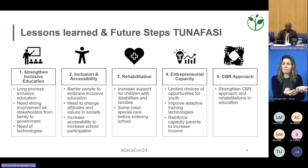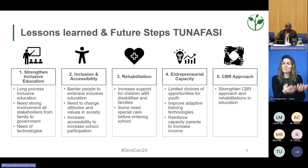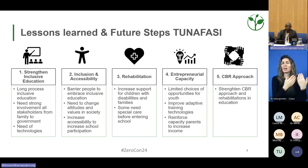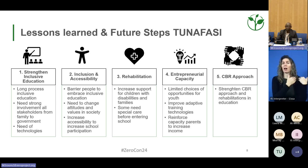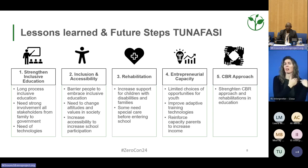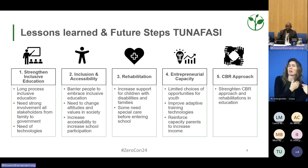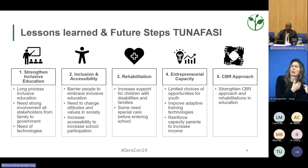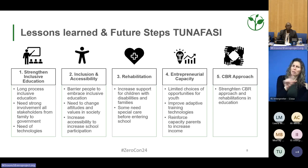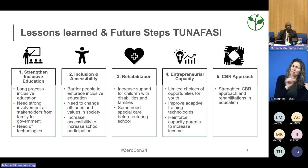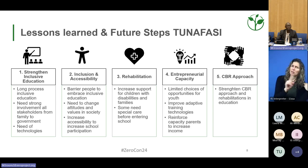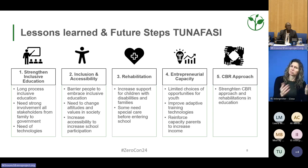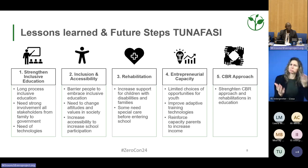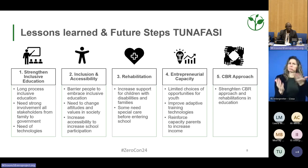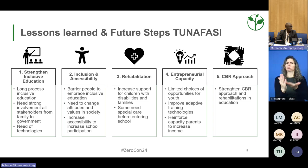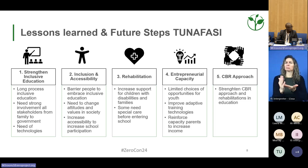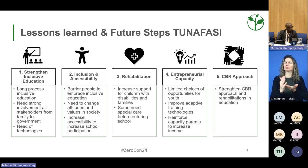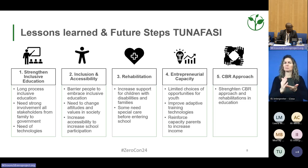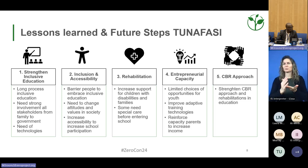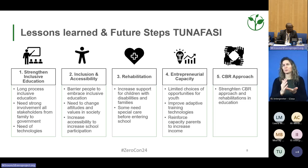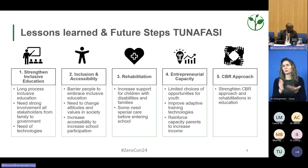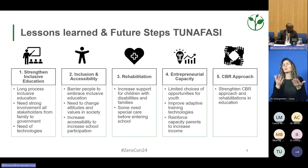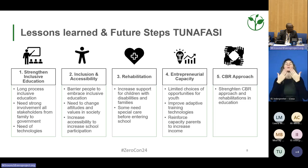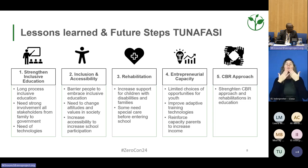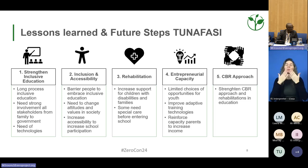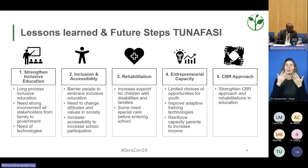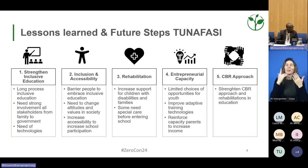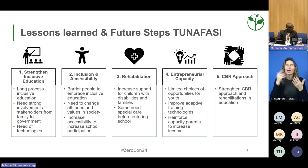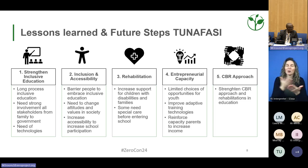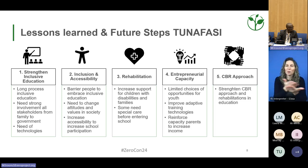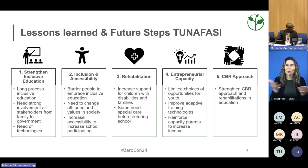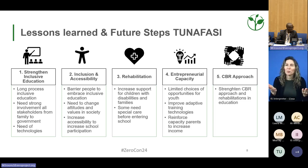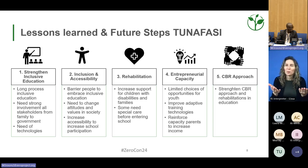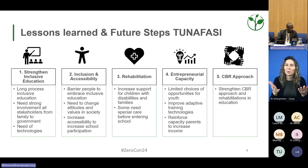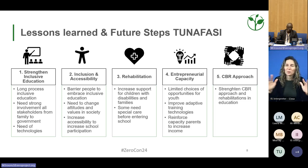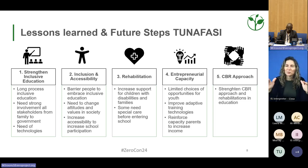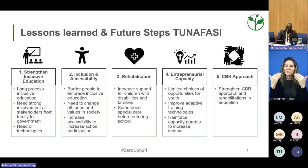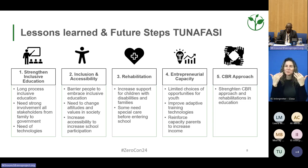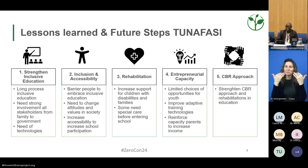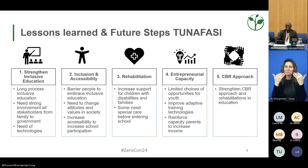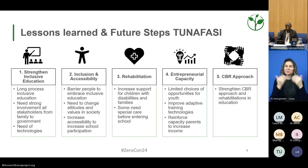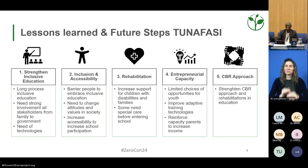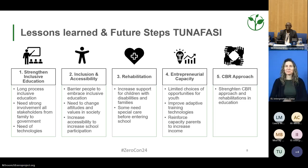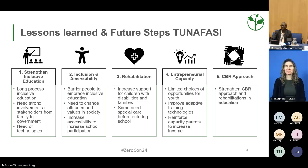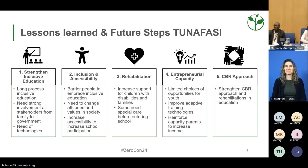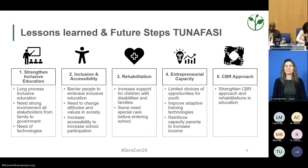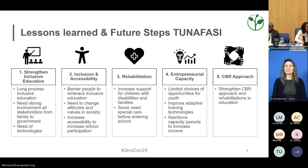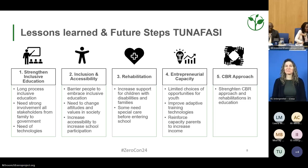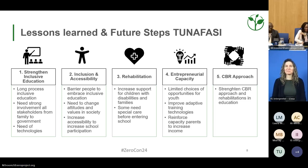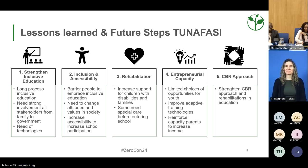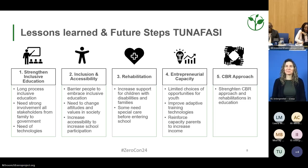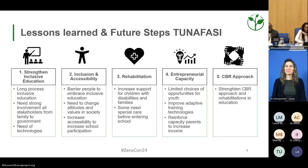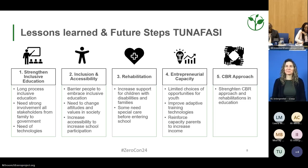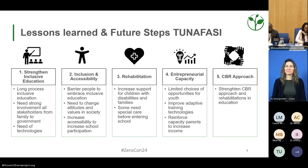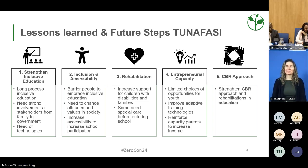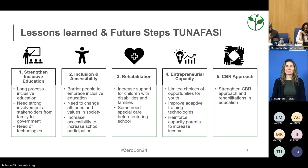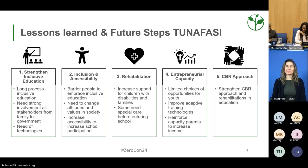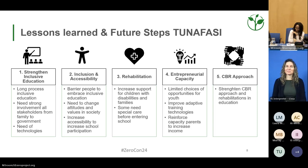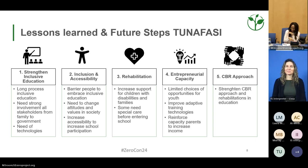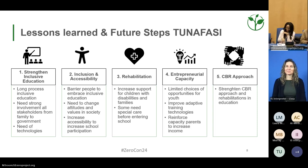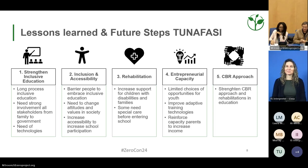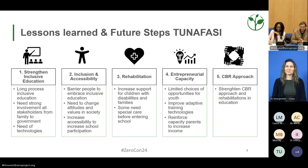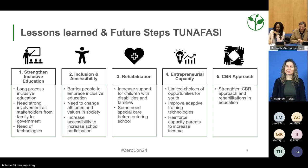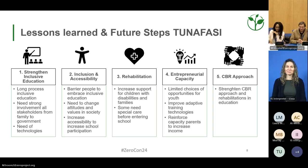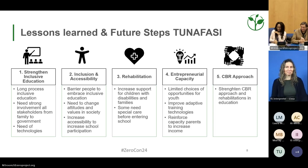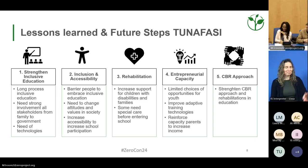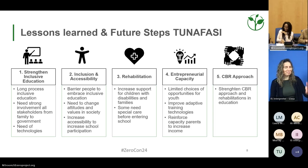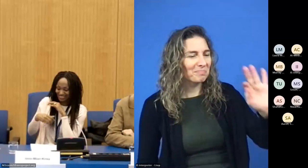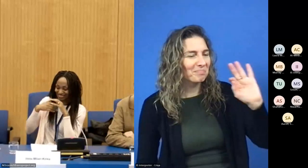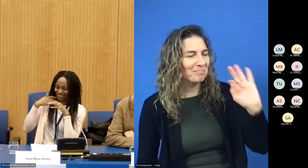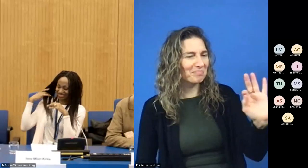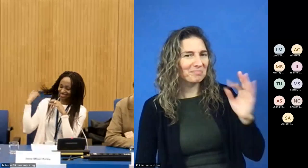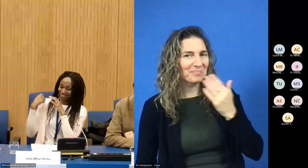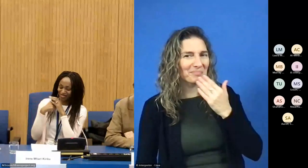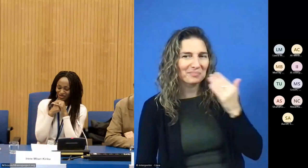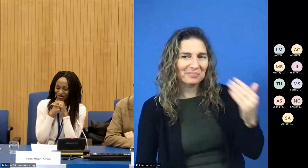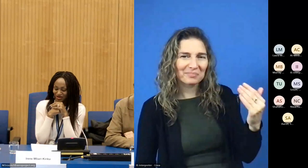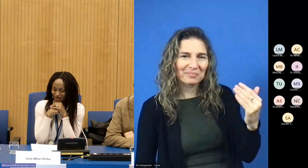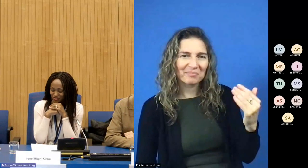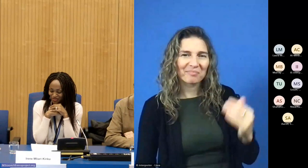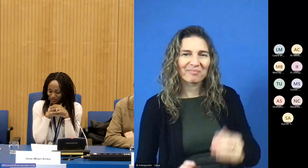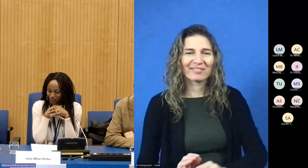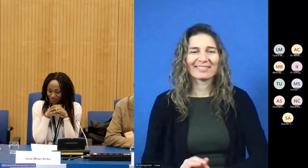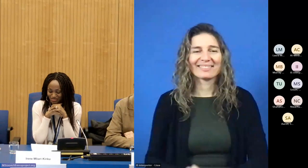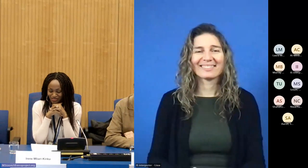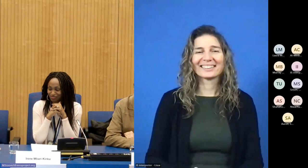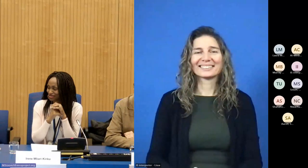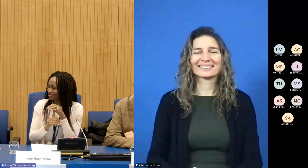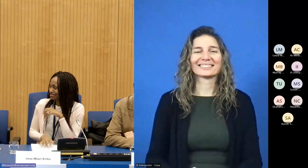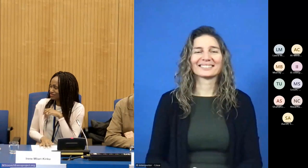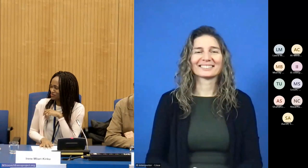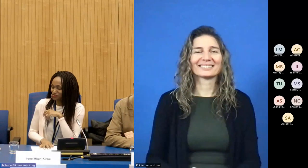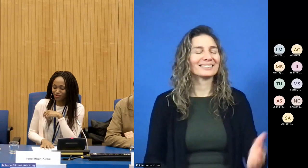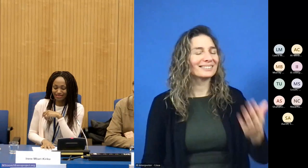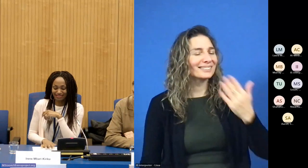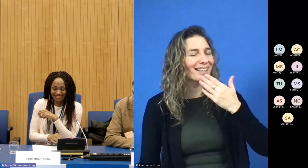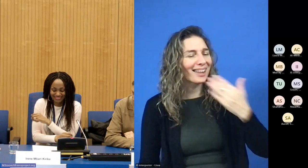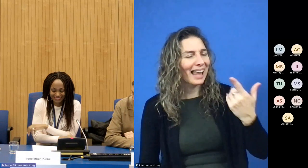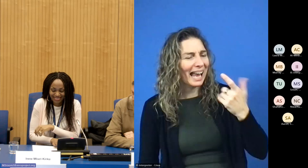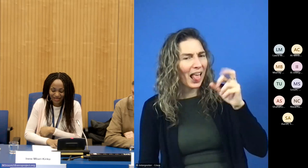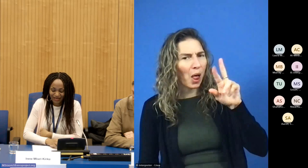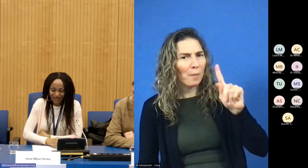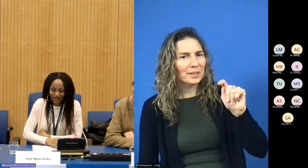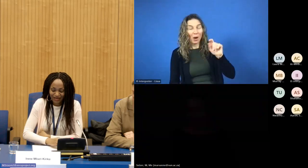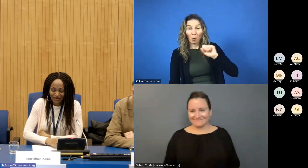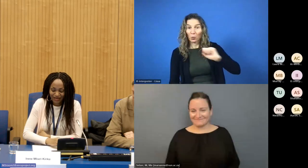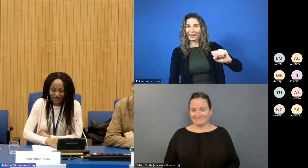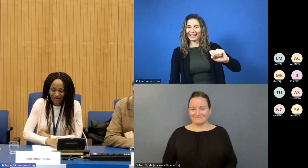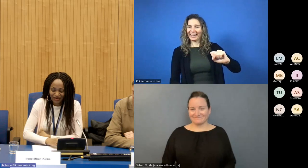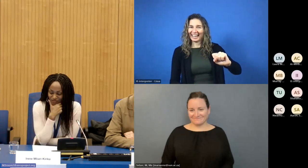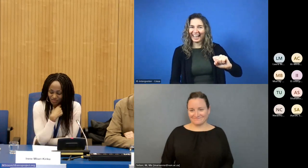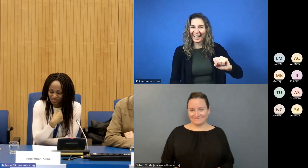Fantastic. Thank you so much, Gilbert. That was great. There